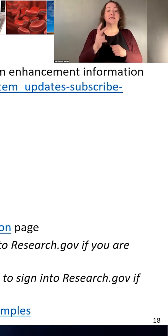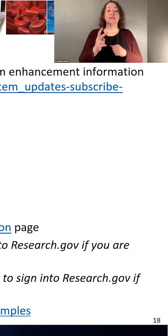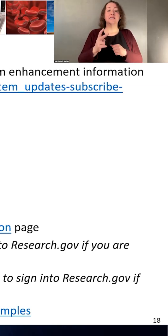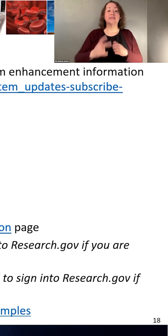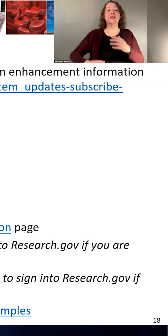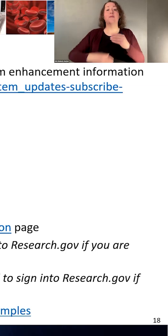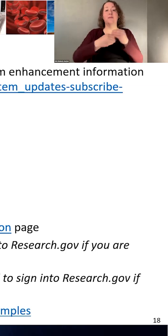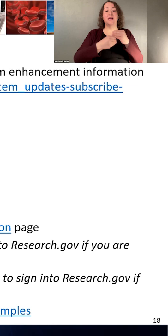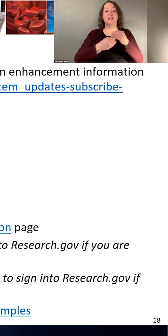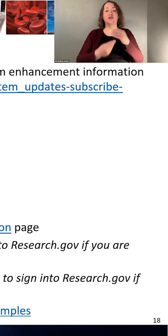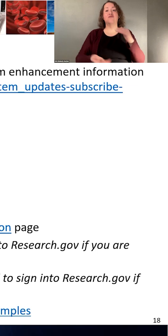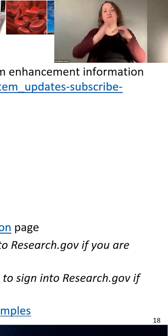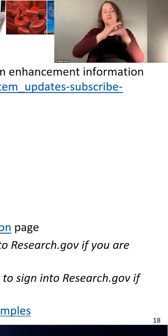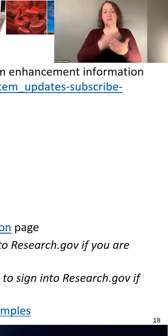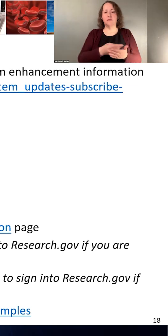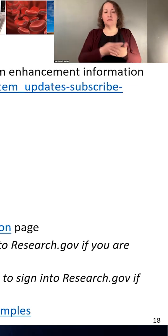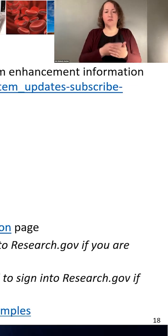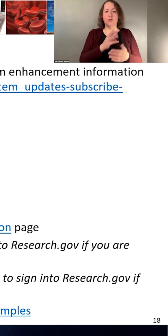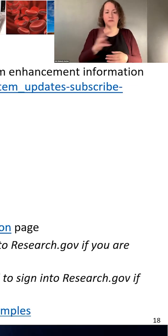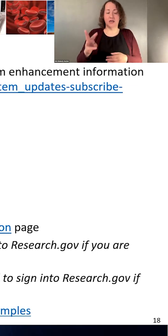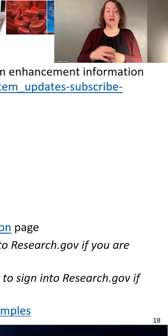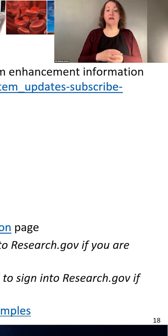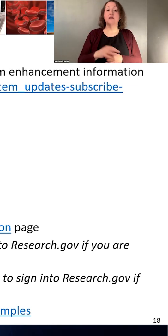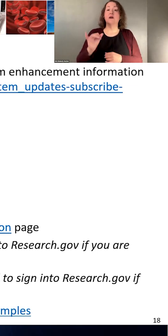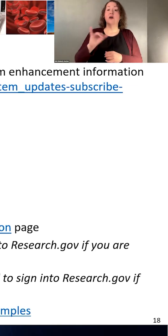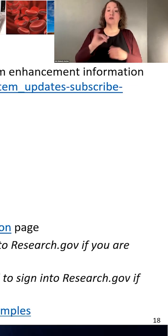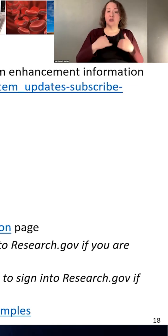And, last but not least, we have the resources for LaTeX users.